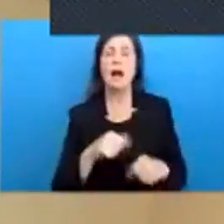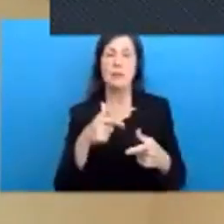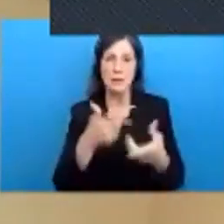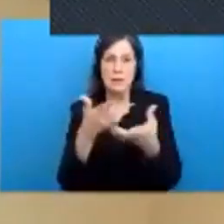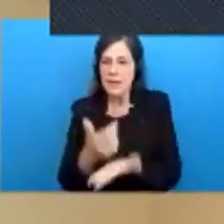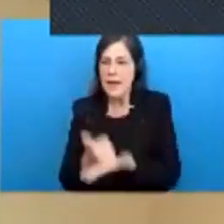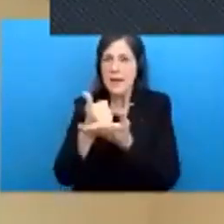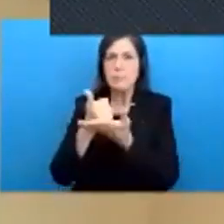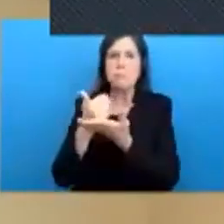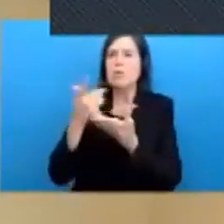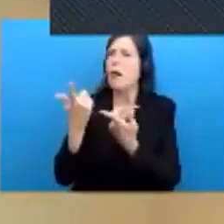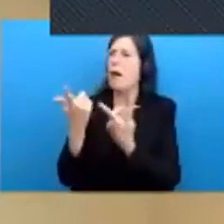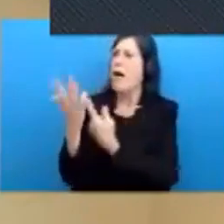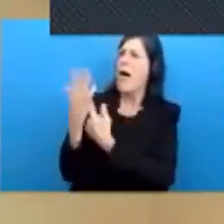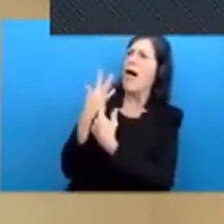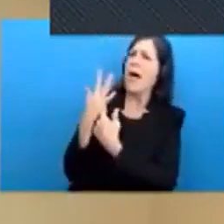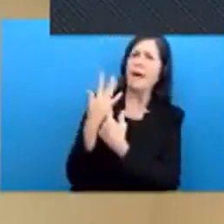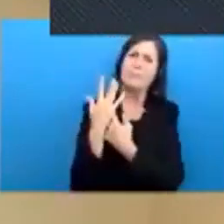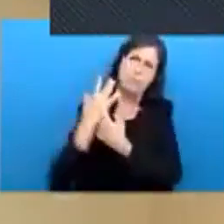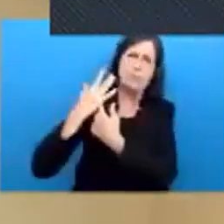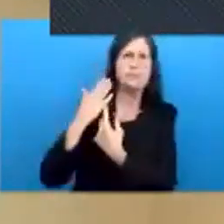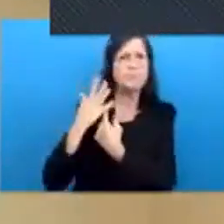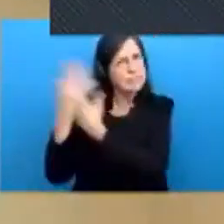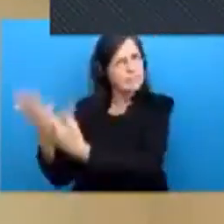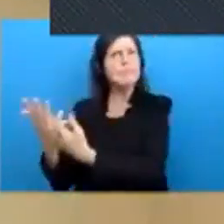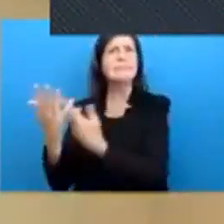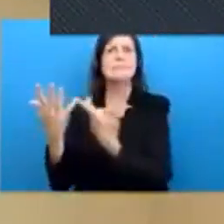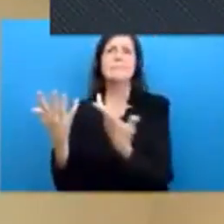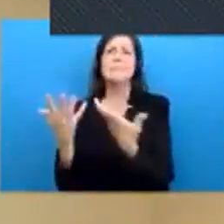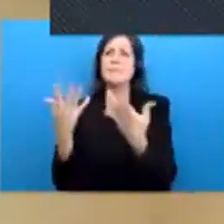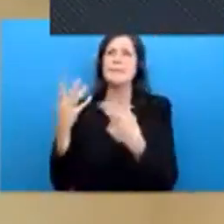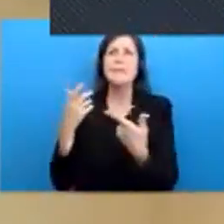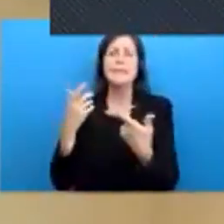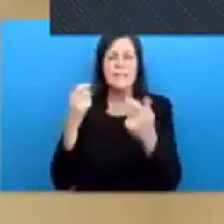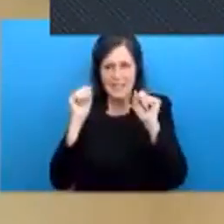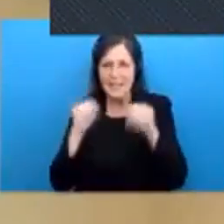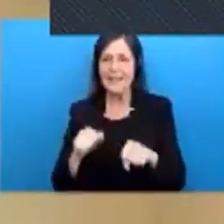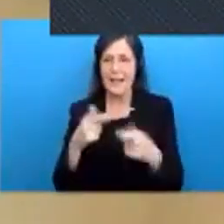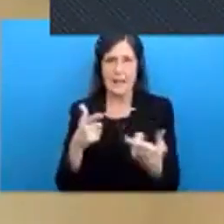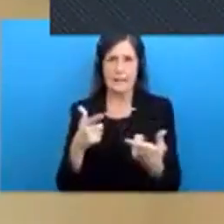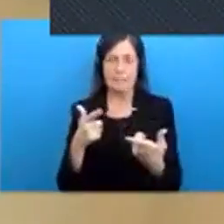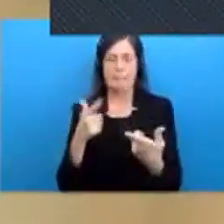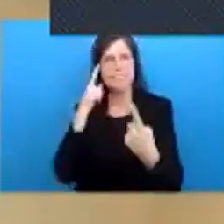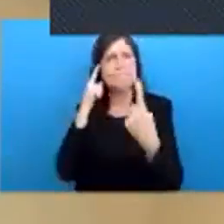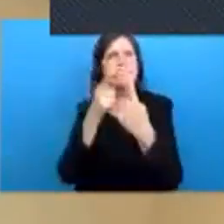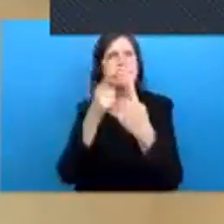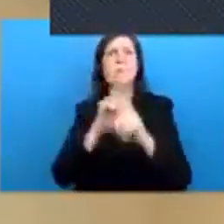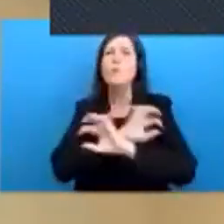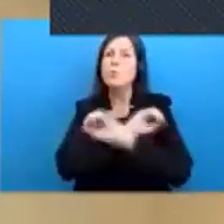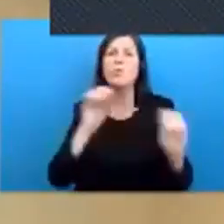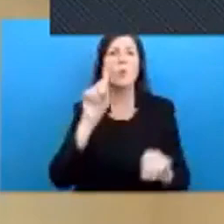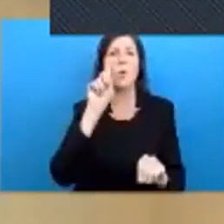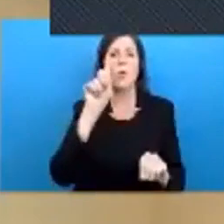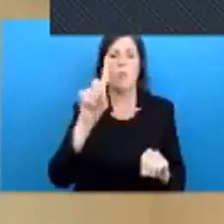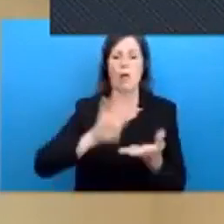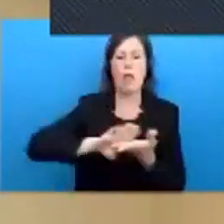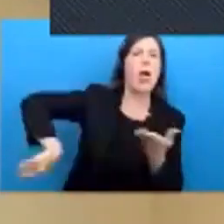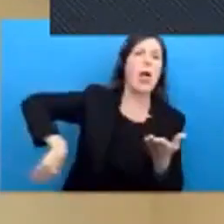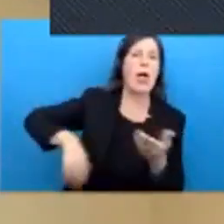like the other special schools, we have children with the hearing impaired so that uh we